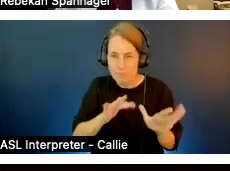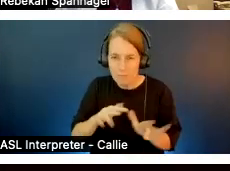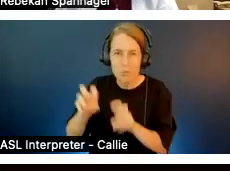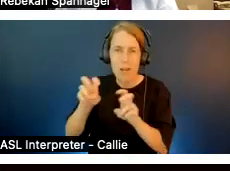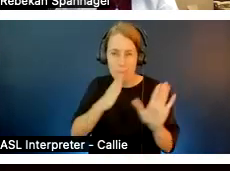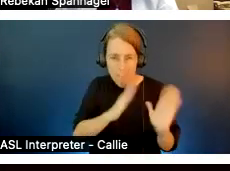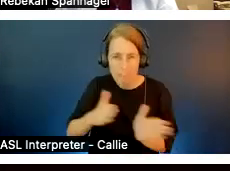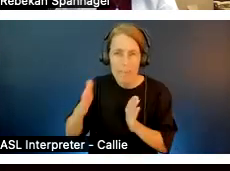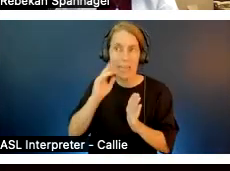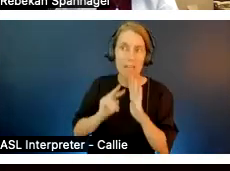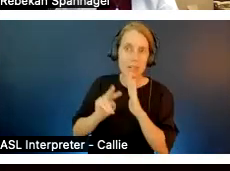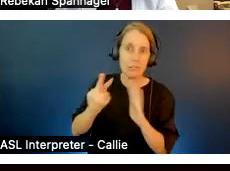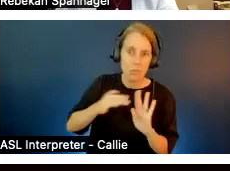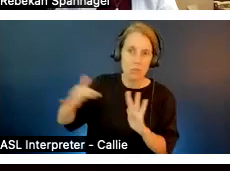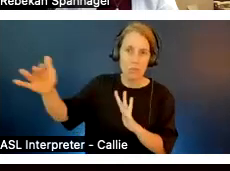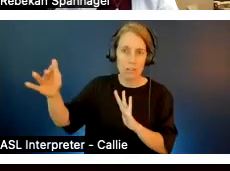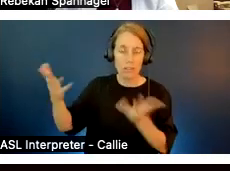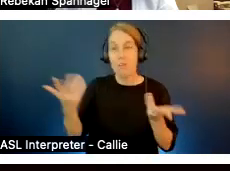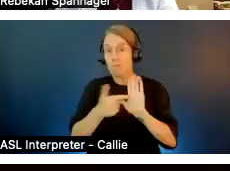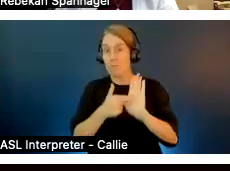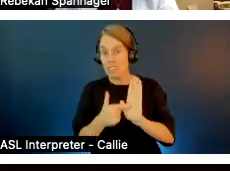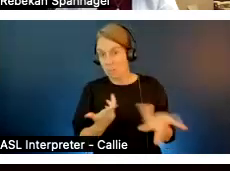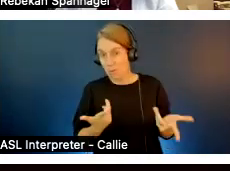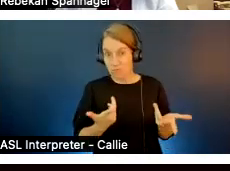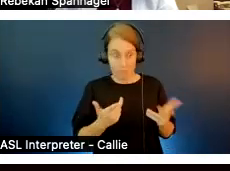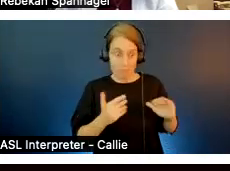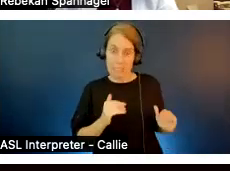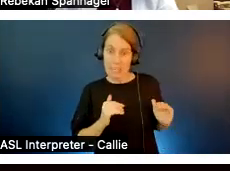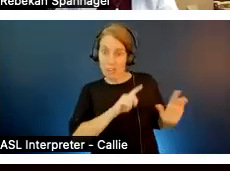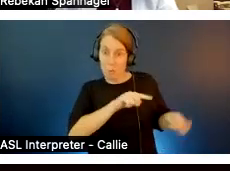need to get them a backpack what needs to be in that backpack things like that so you're